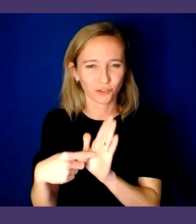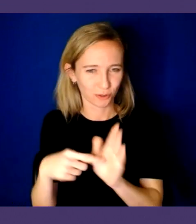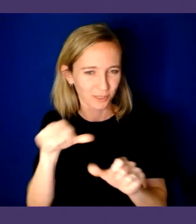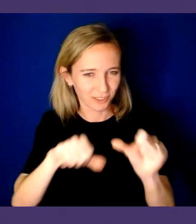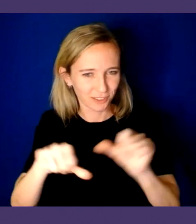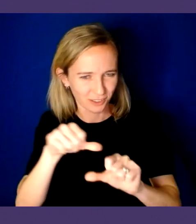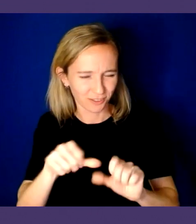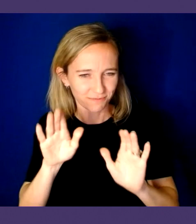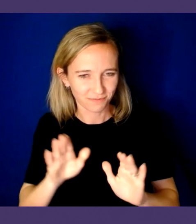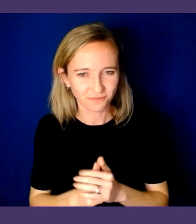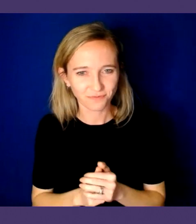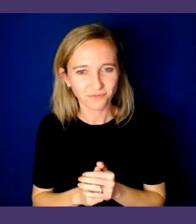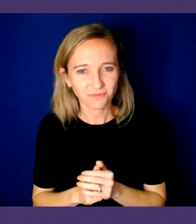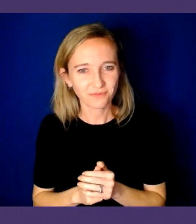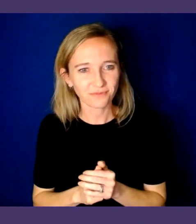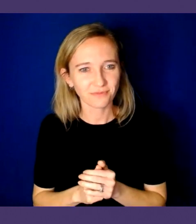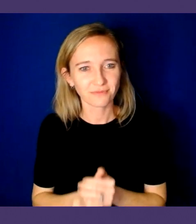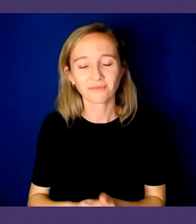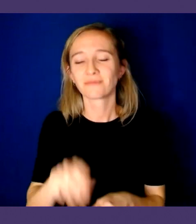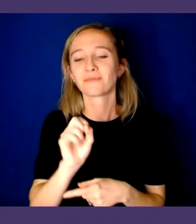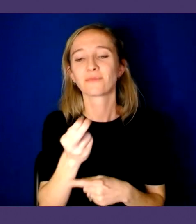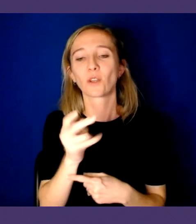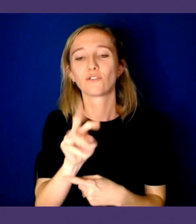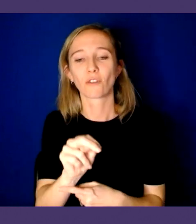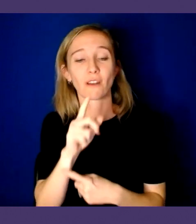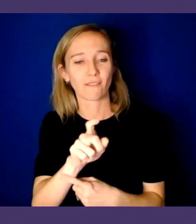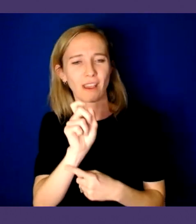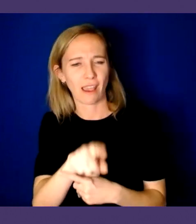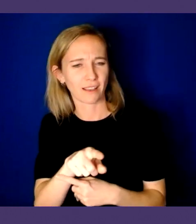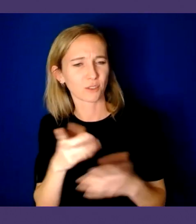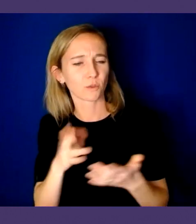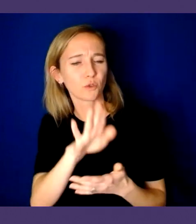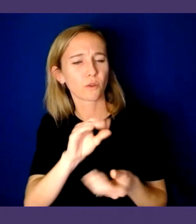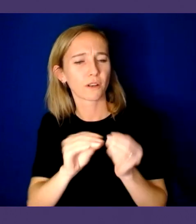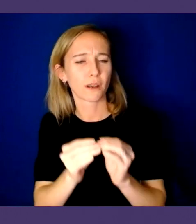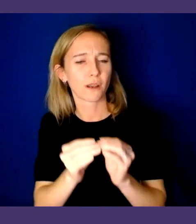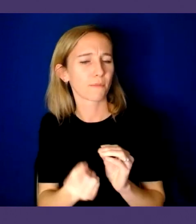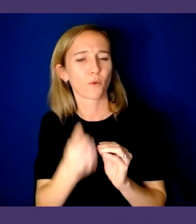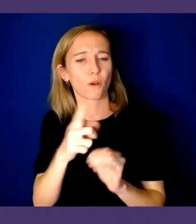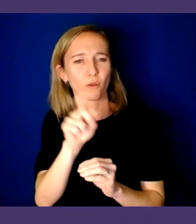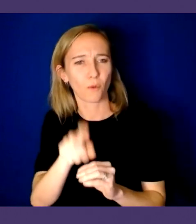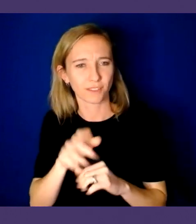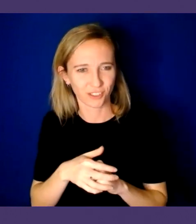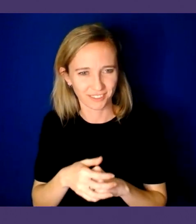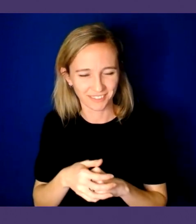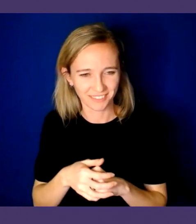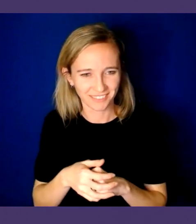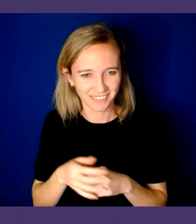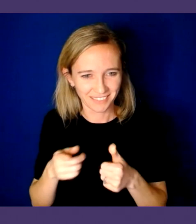I have to ask if the number one question that you get is how to say WCAG? Is that WCAG?